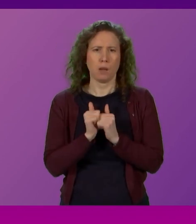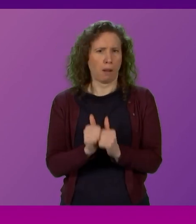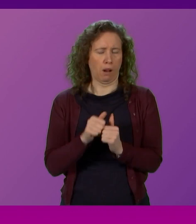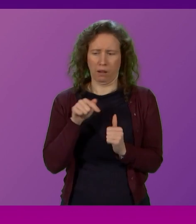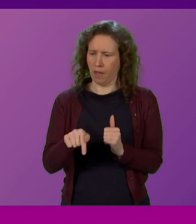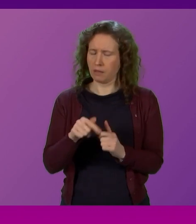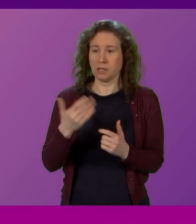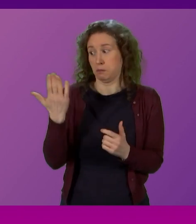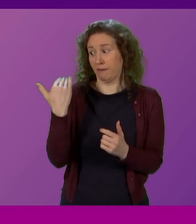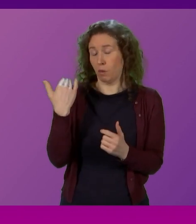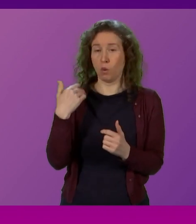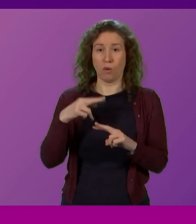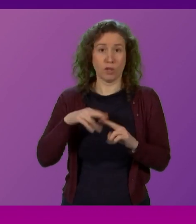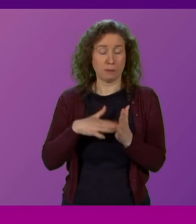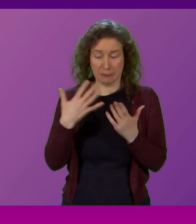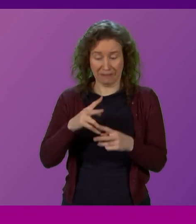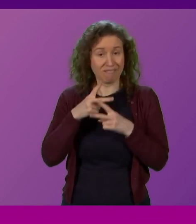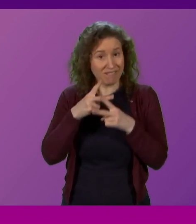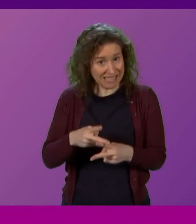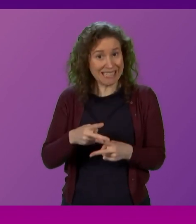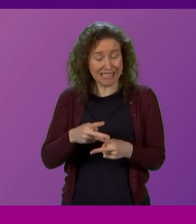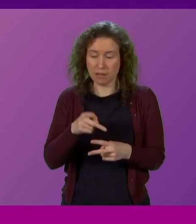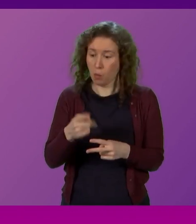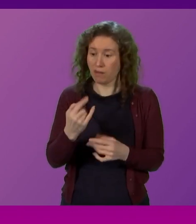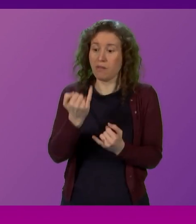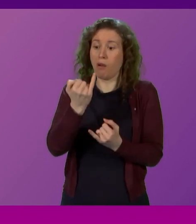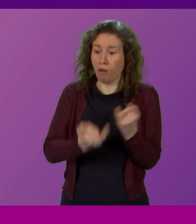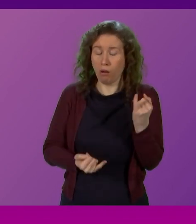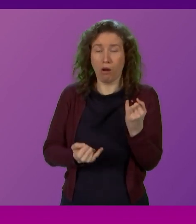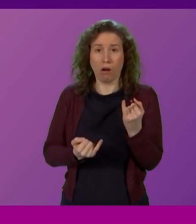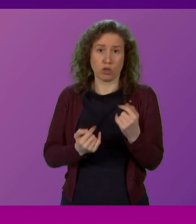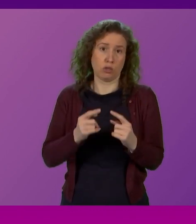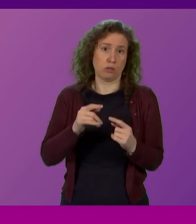because she has visited the farm, which is one of Scotland’s last urban farms.